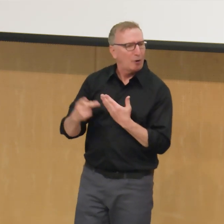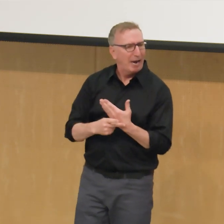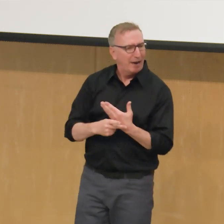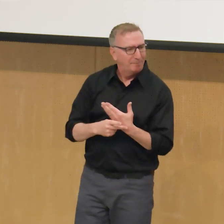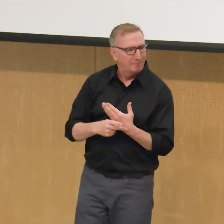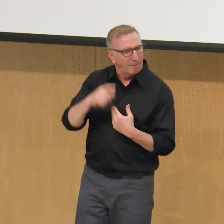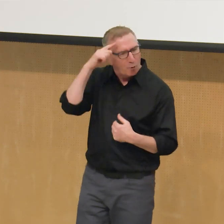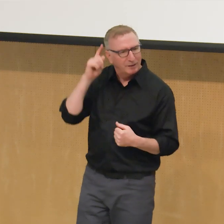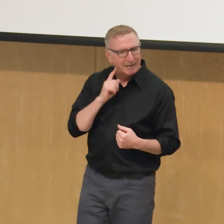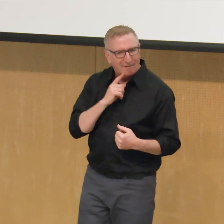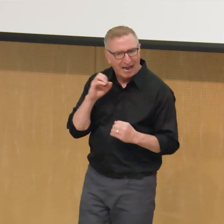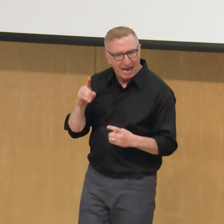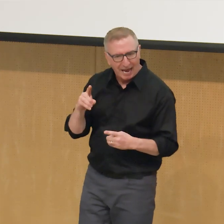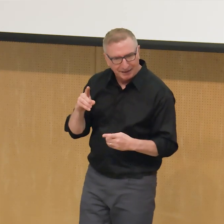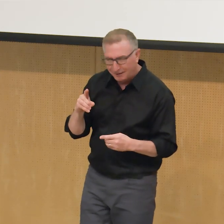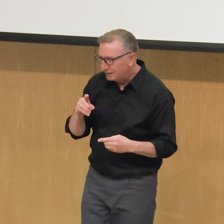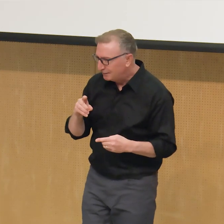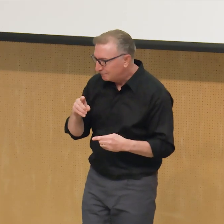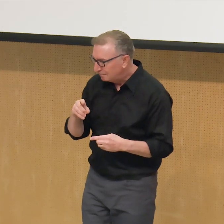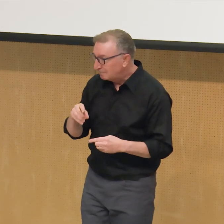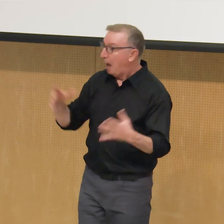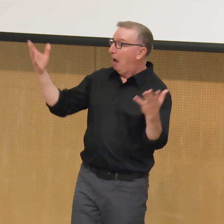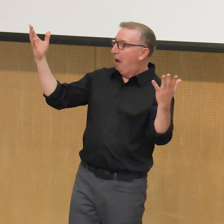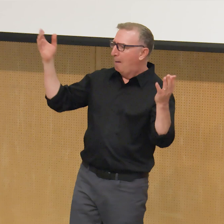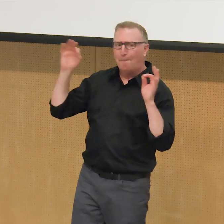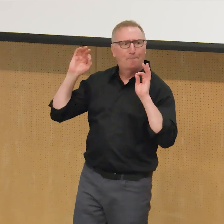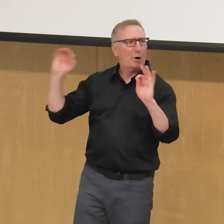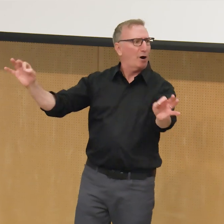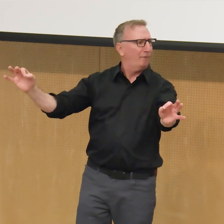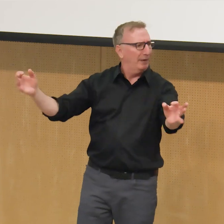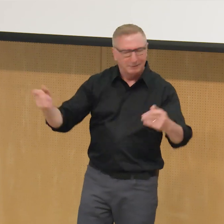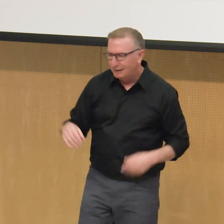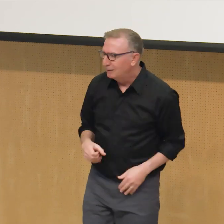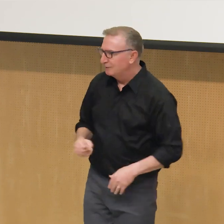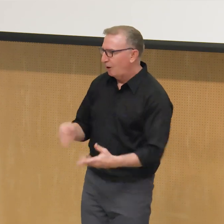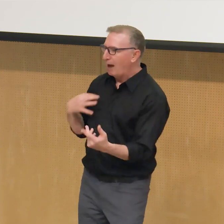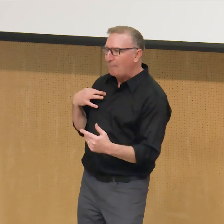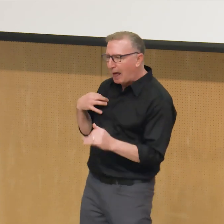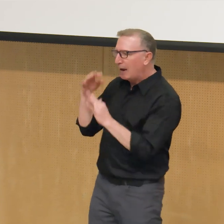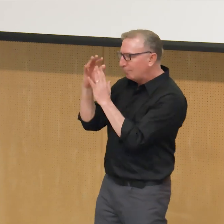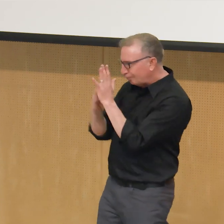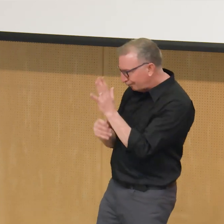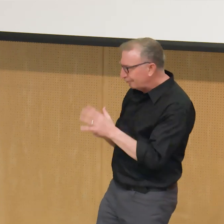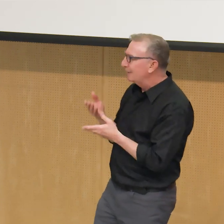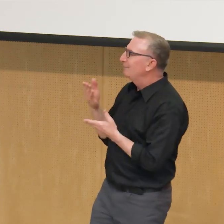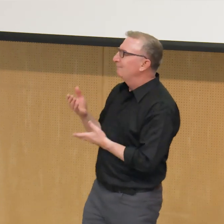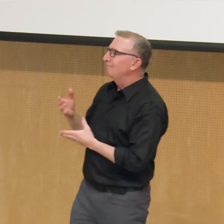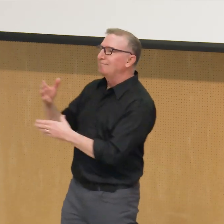a joint specialist program for Deaf people in education, and I thought that was perfect. And so, I made sure